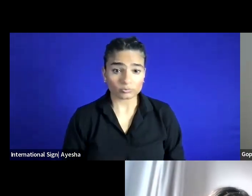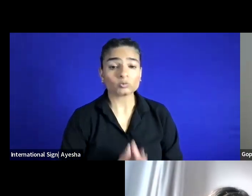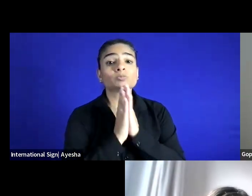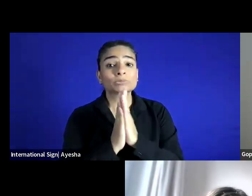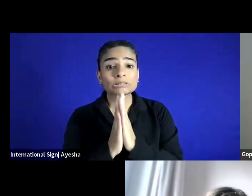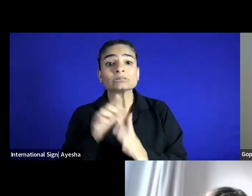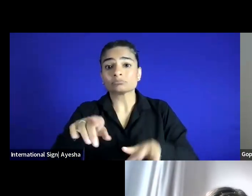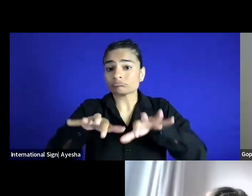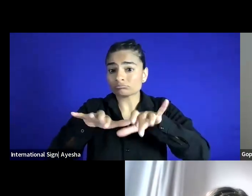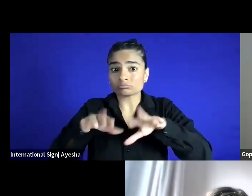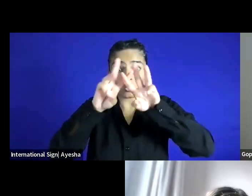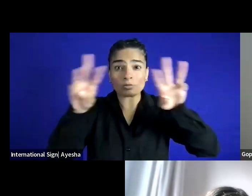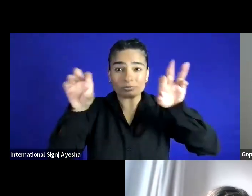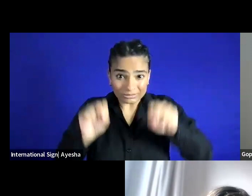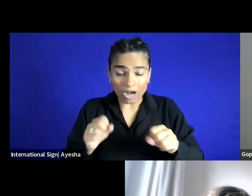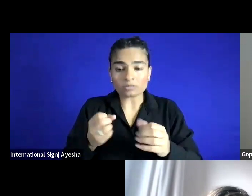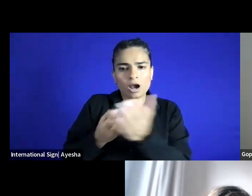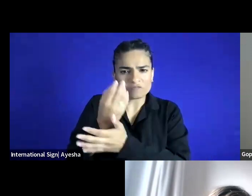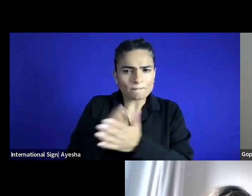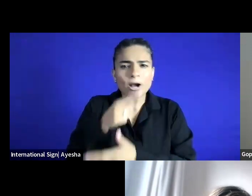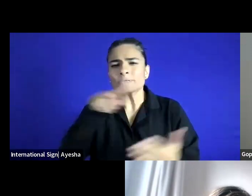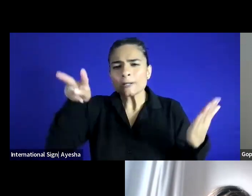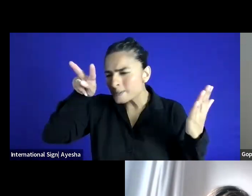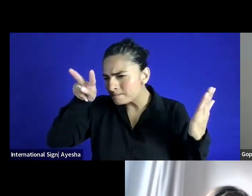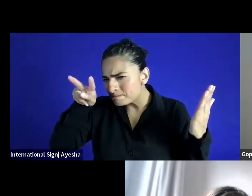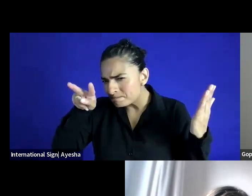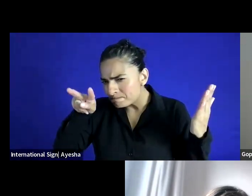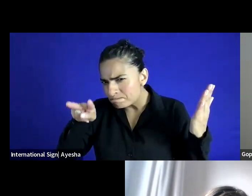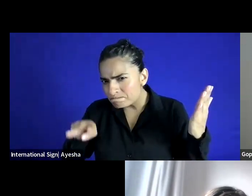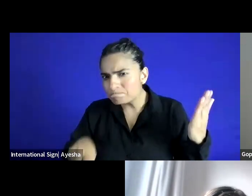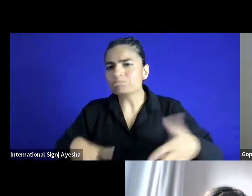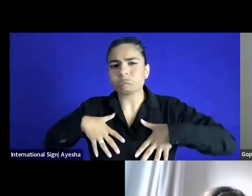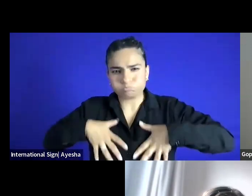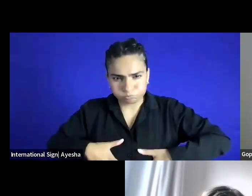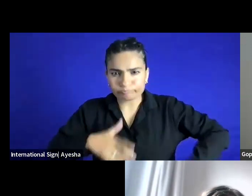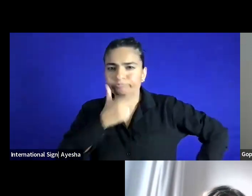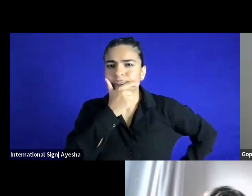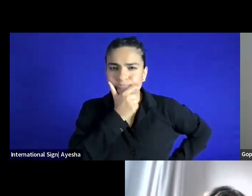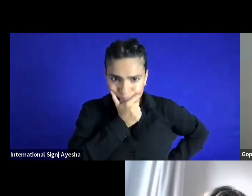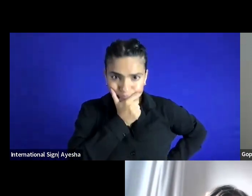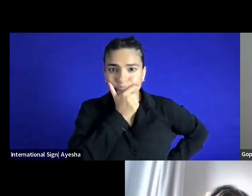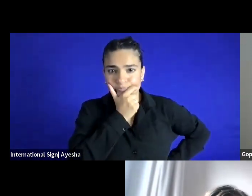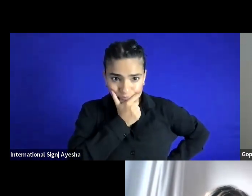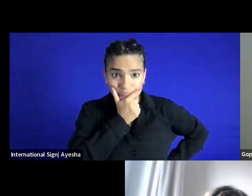Again, just to reassure you, this is a lot of information, but, information will come to you in different waves,